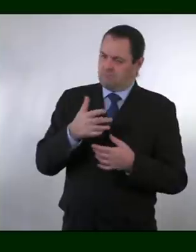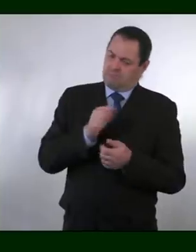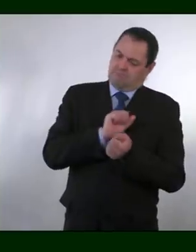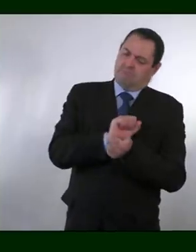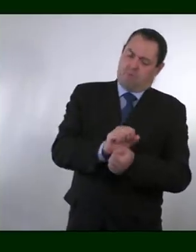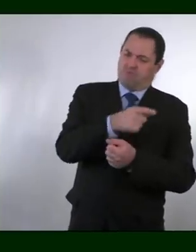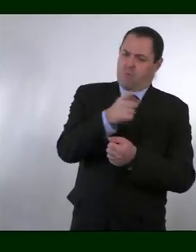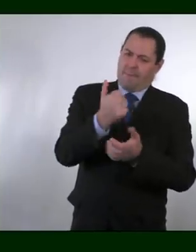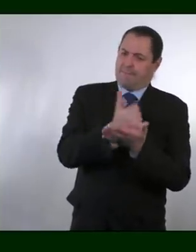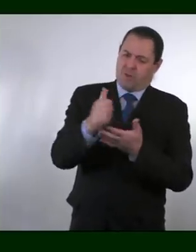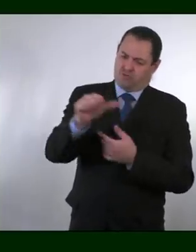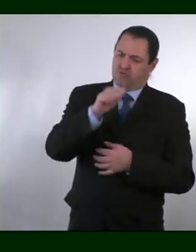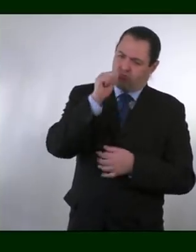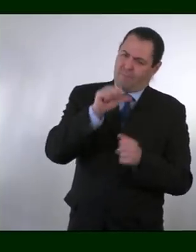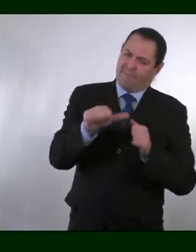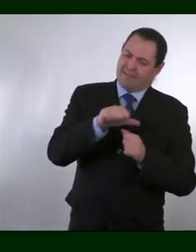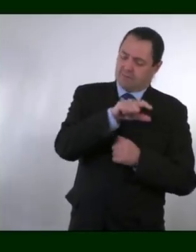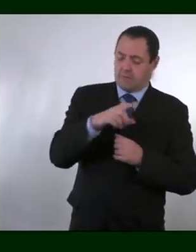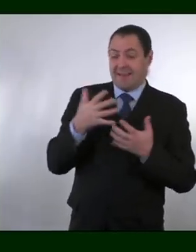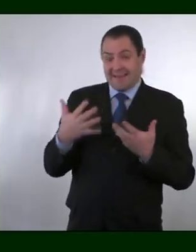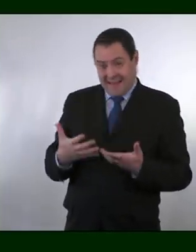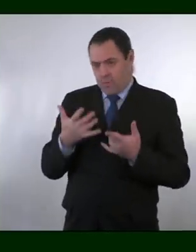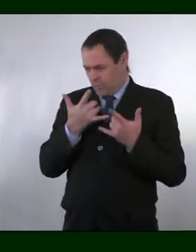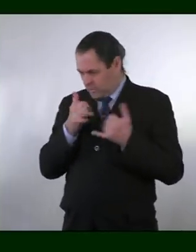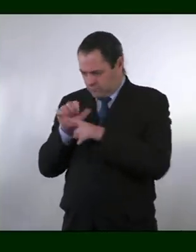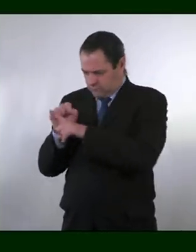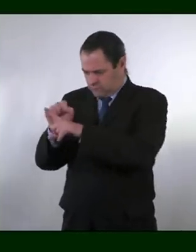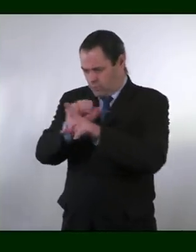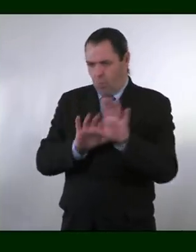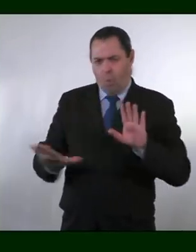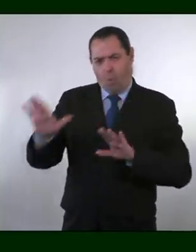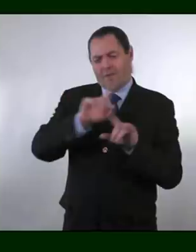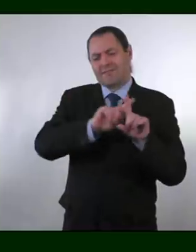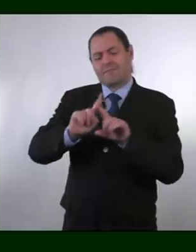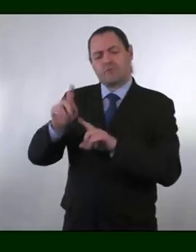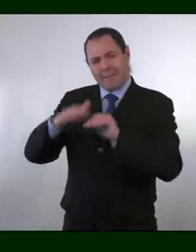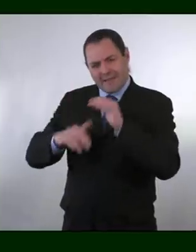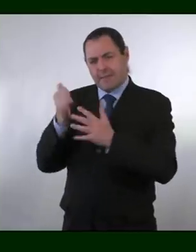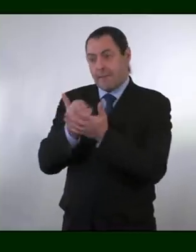in question are identified and that we remove cladding wherever it is necessary and give